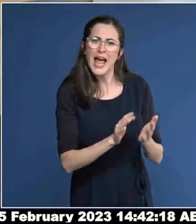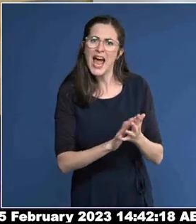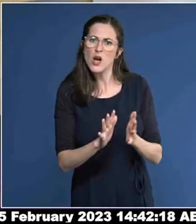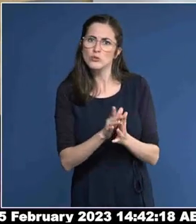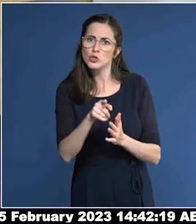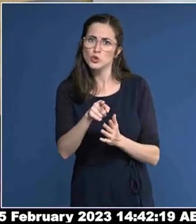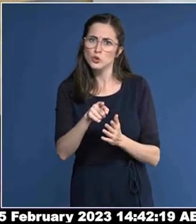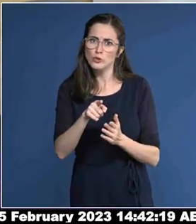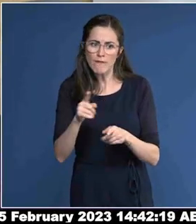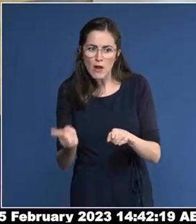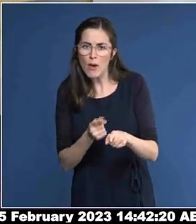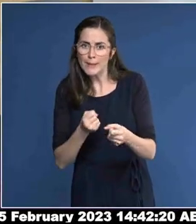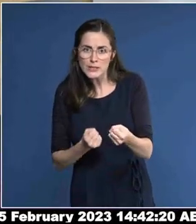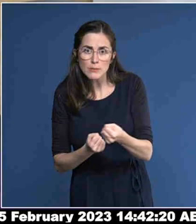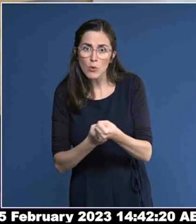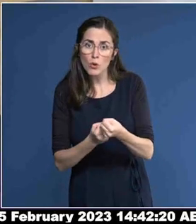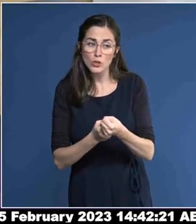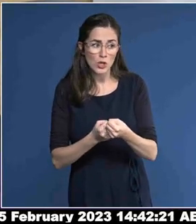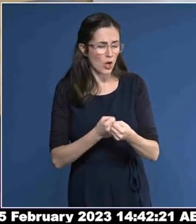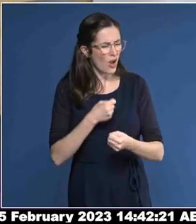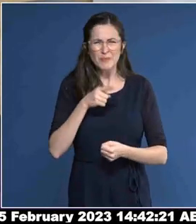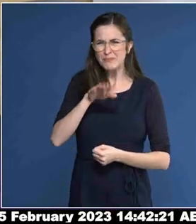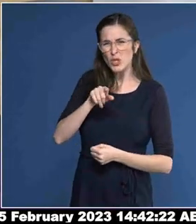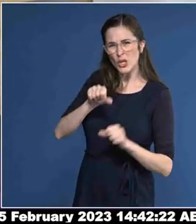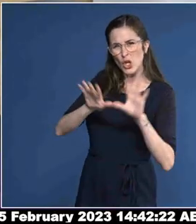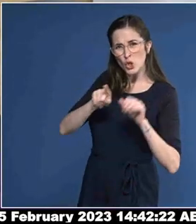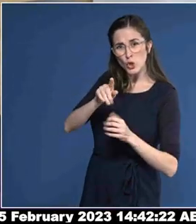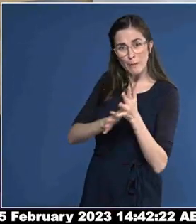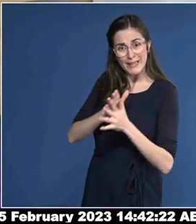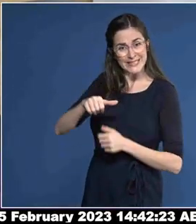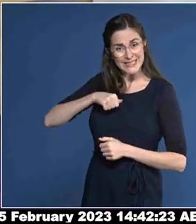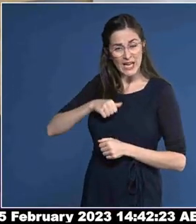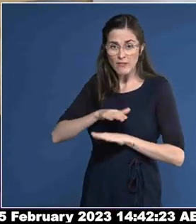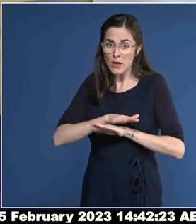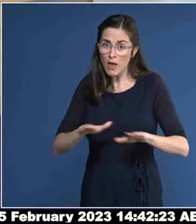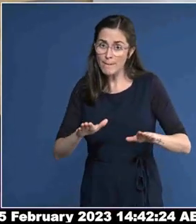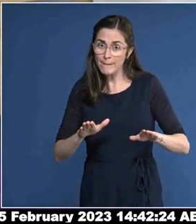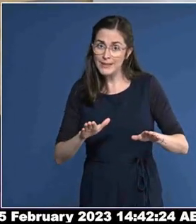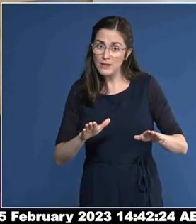To ensure that they don't engage in sexual harassment? Yes, we have absolutely a zero tolerance approach to that.